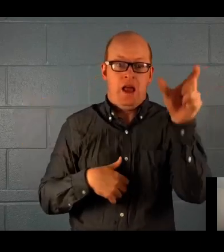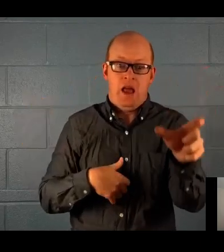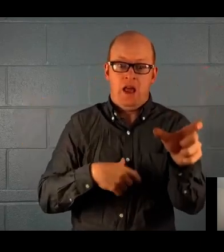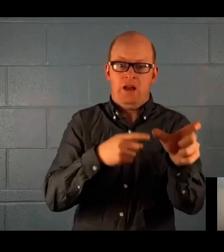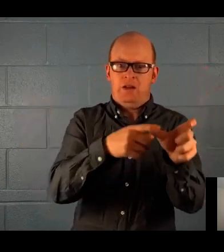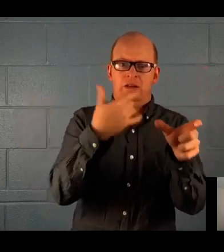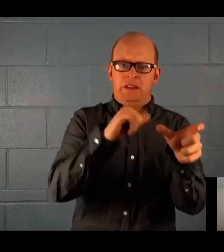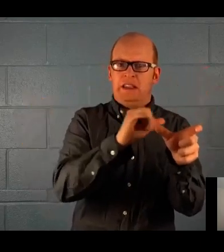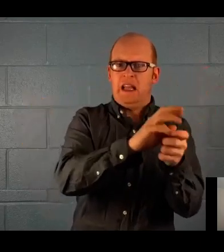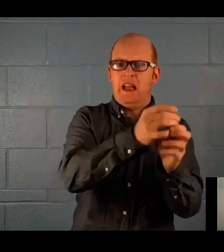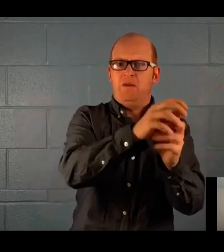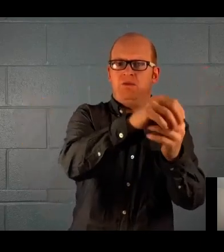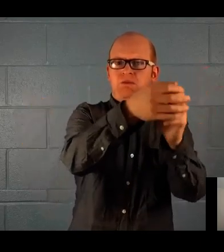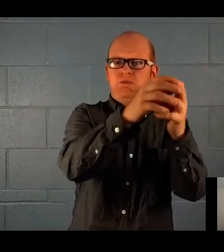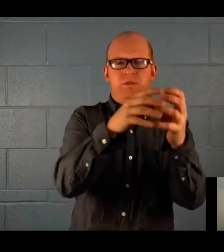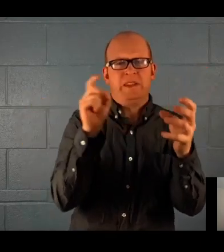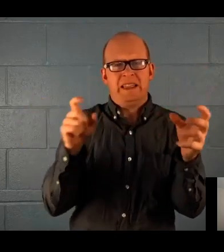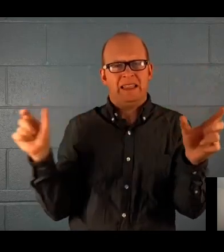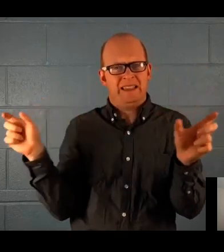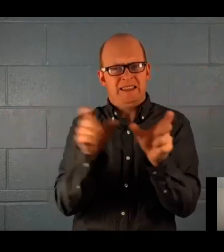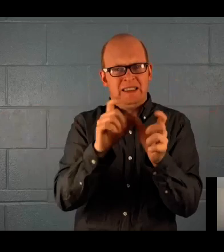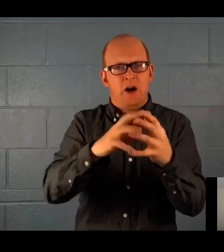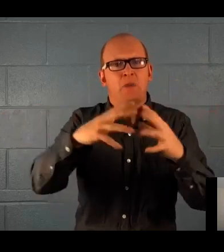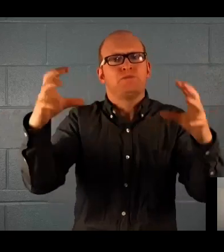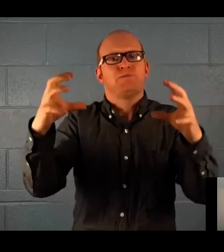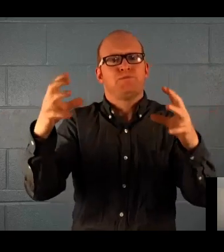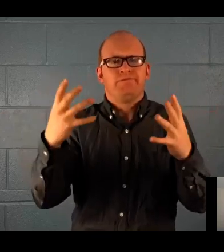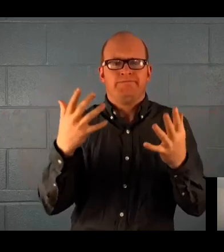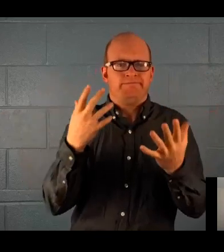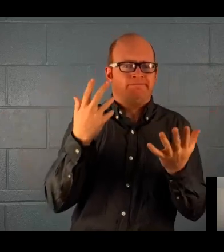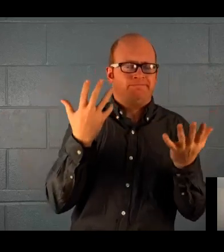But that's an idea that we're pursuing right now.